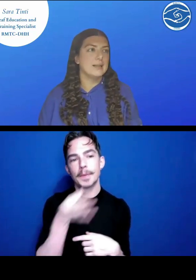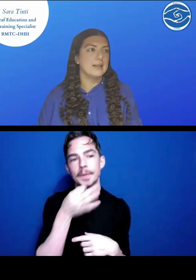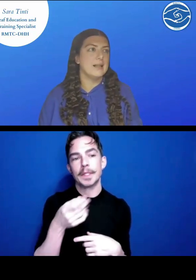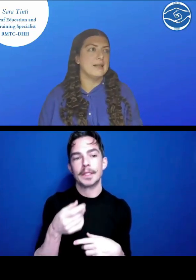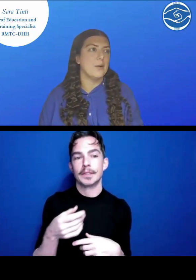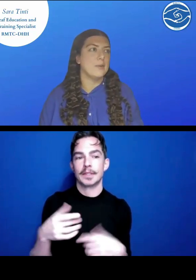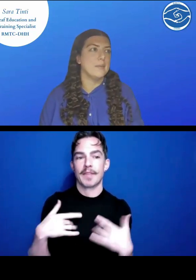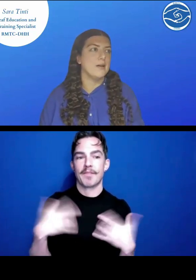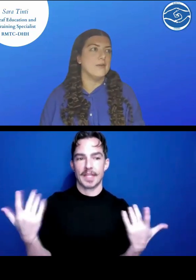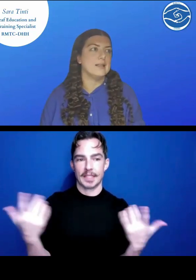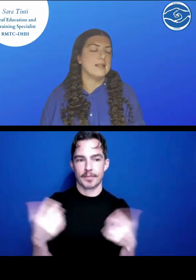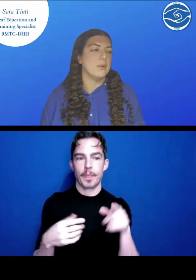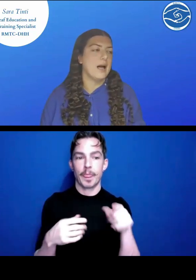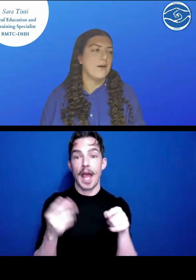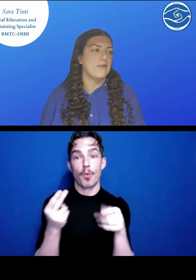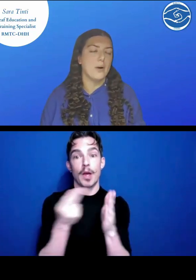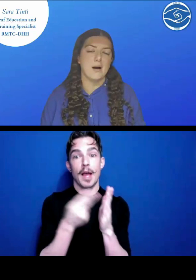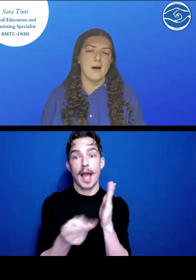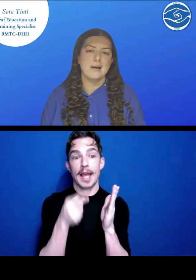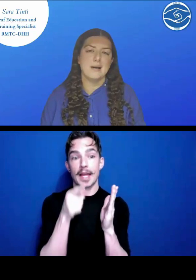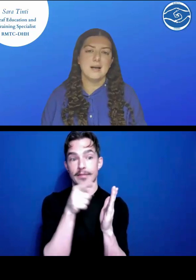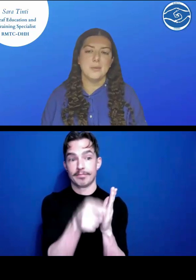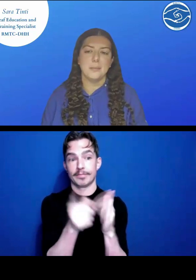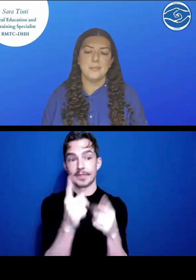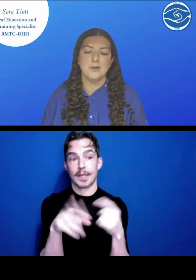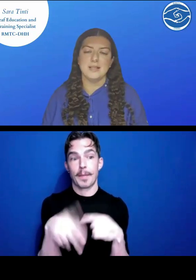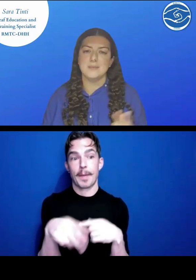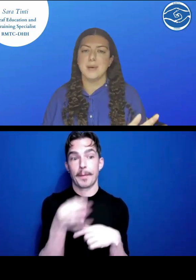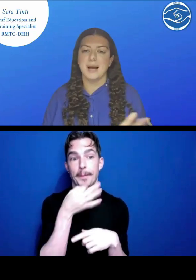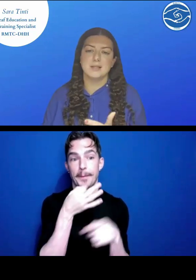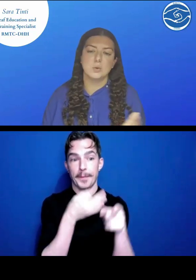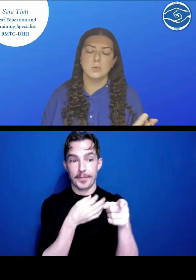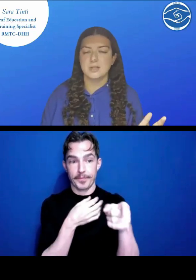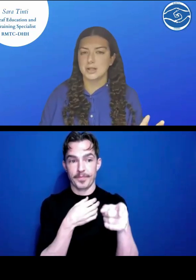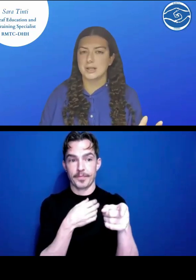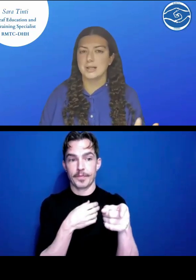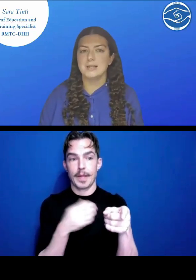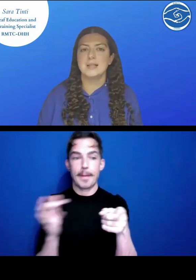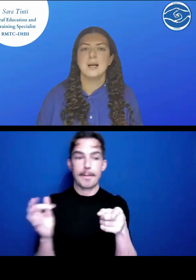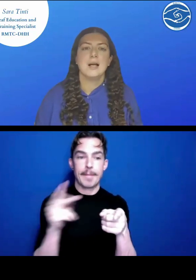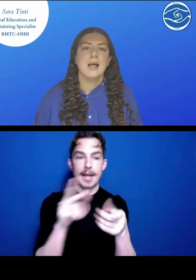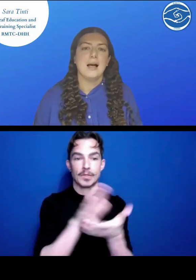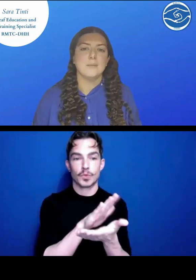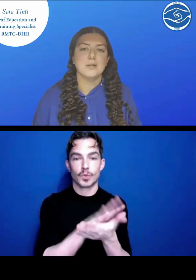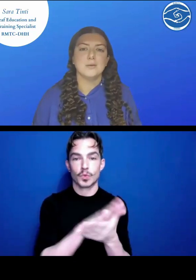want to highlight the upcoming events that we have going on um for this back to school sessions.